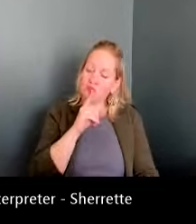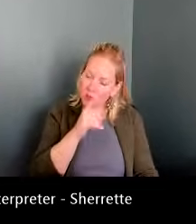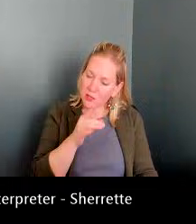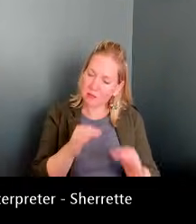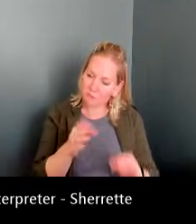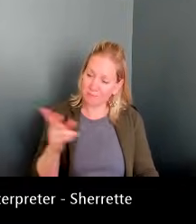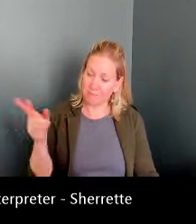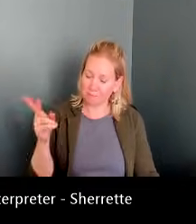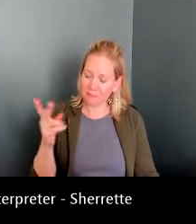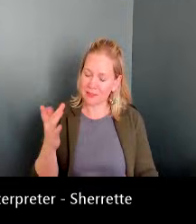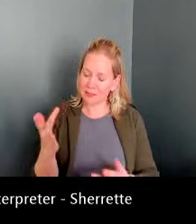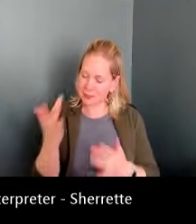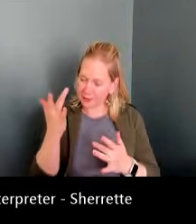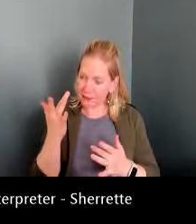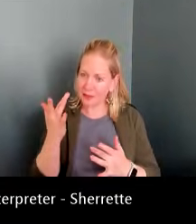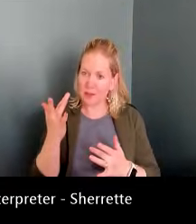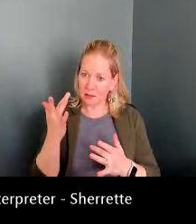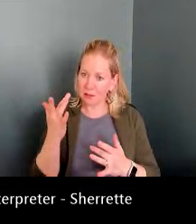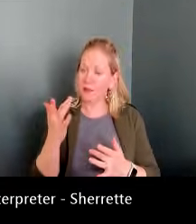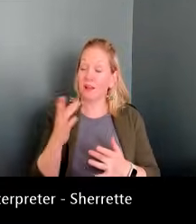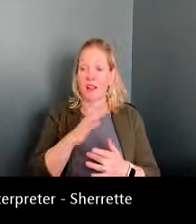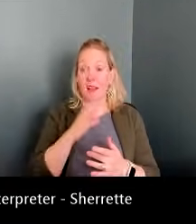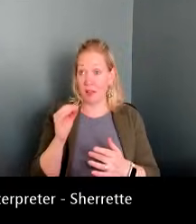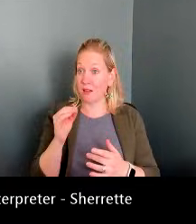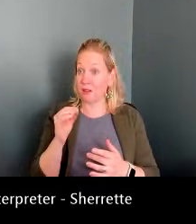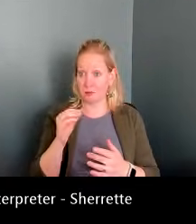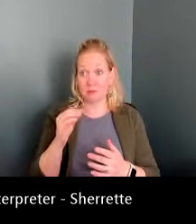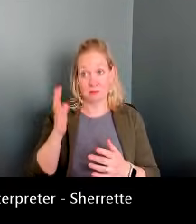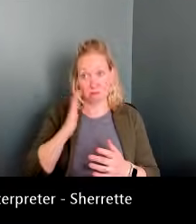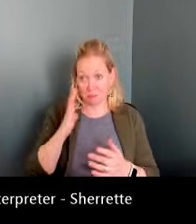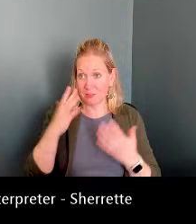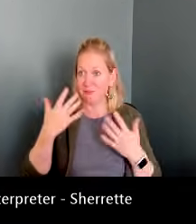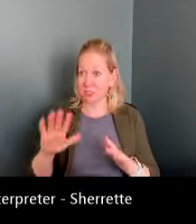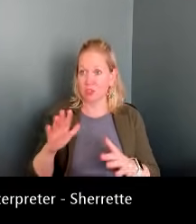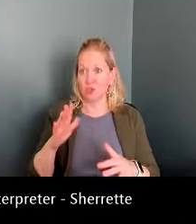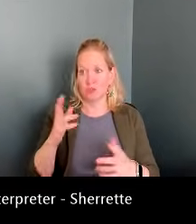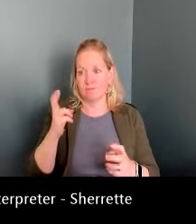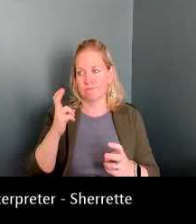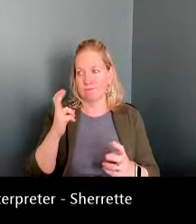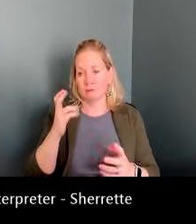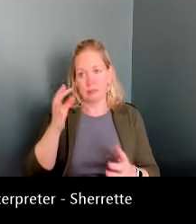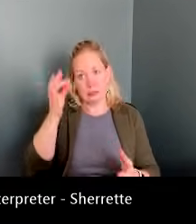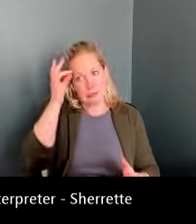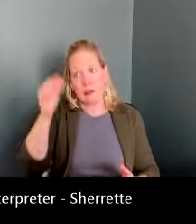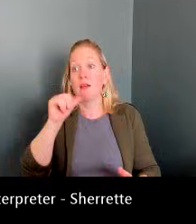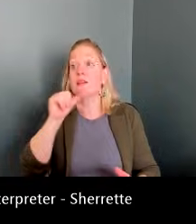and there was times that they almost didn't get to come home. And so, she just always installed